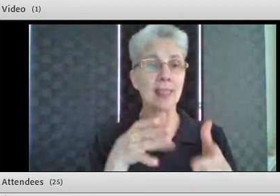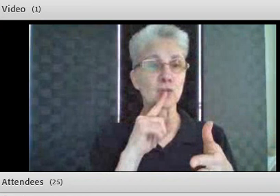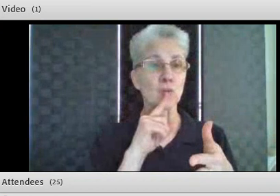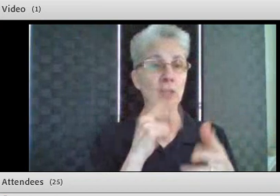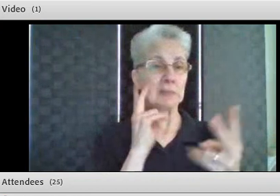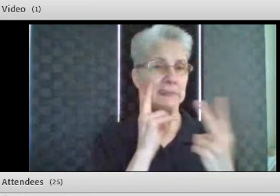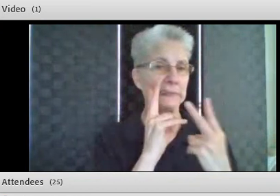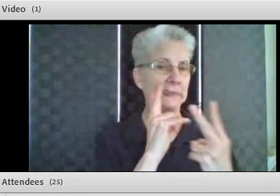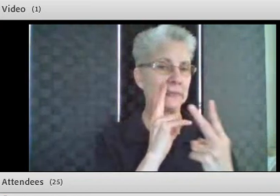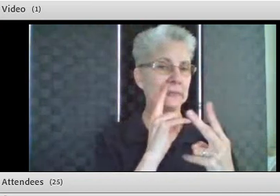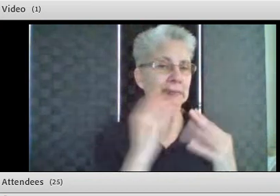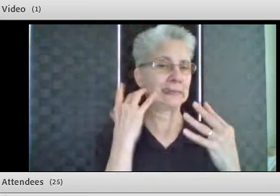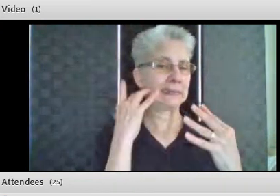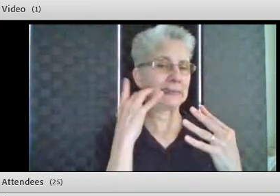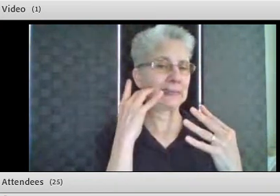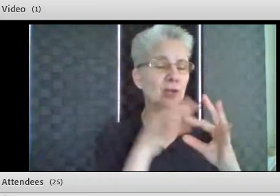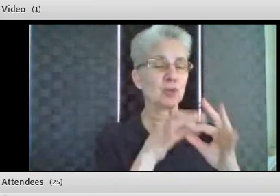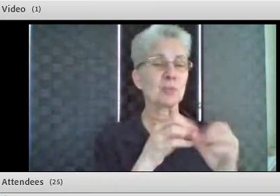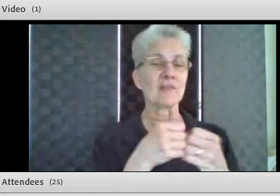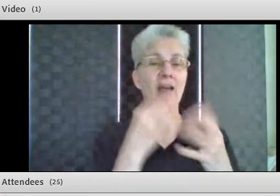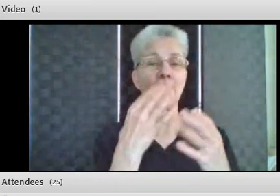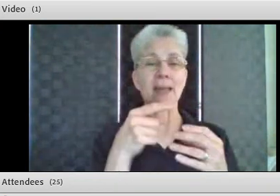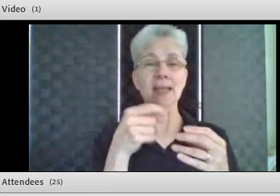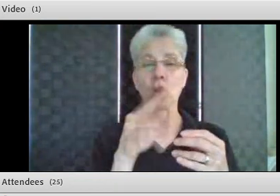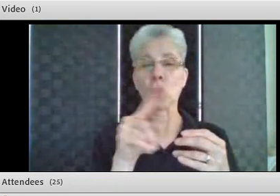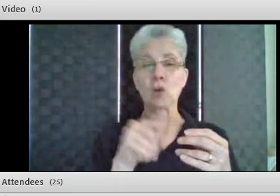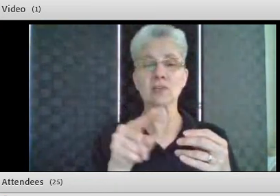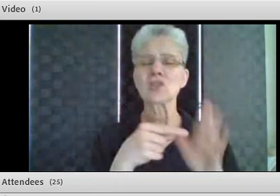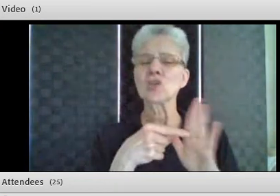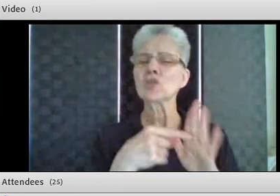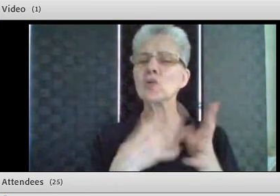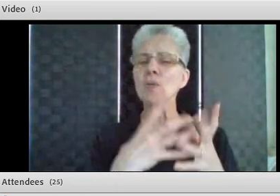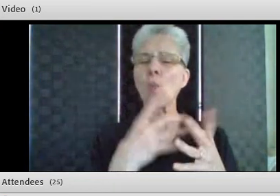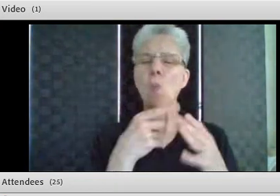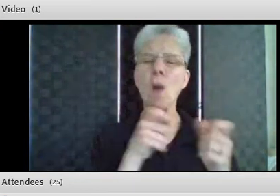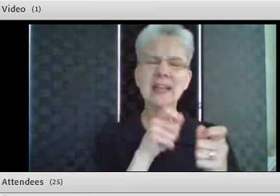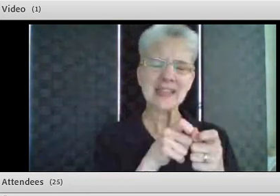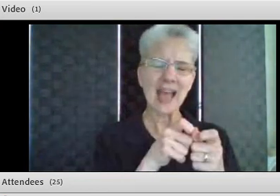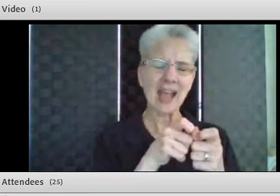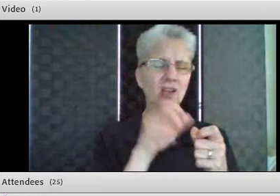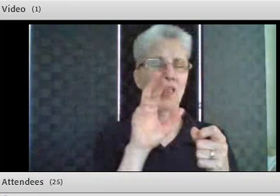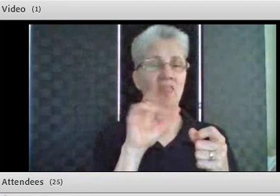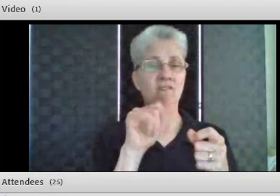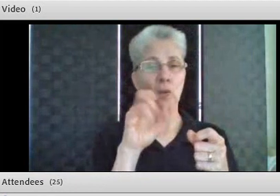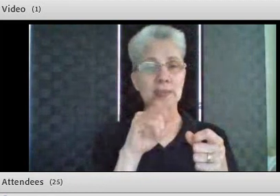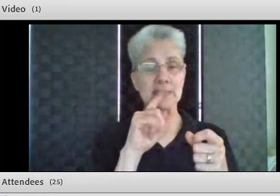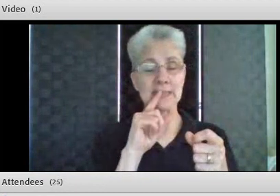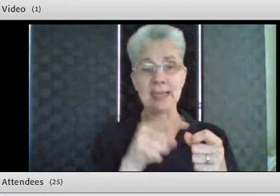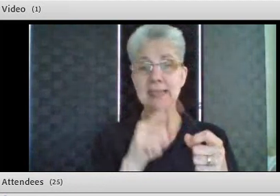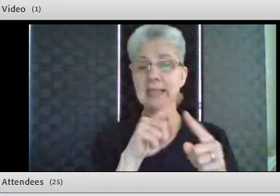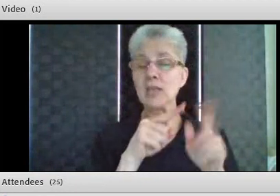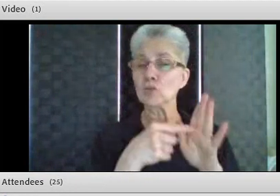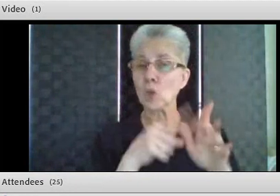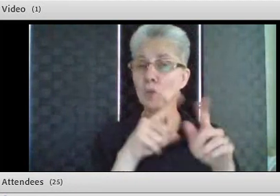that the sounds appear at, so the Pano Tuner allows you to actually see the sound in terms of how many Hertz.